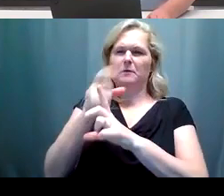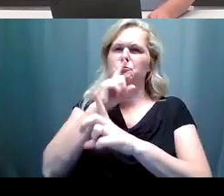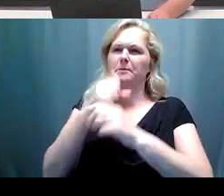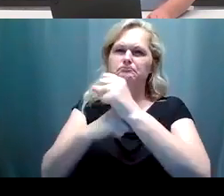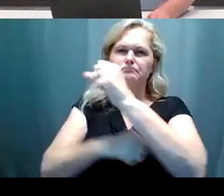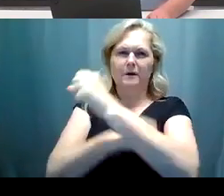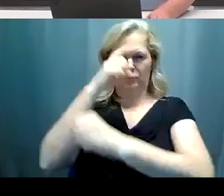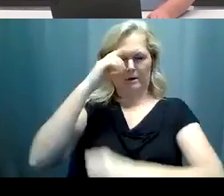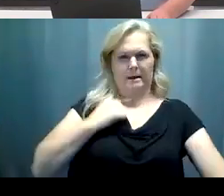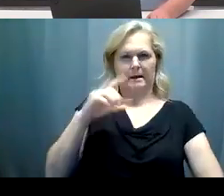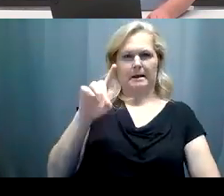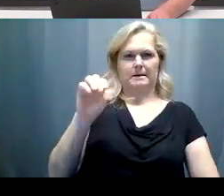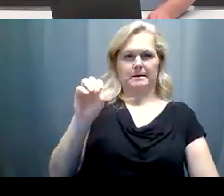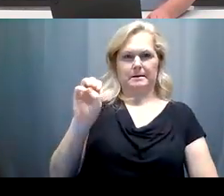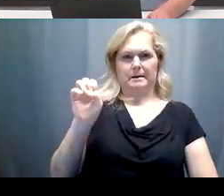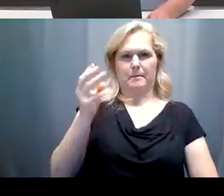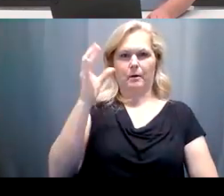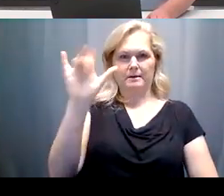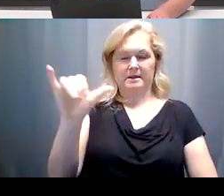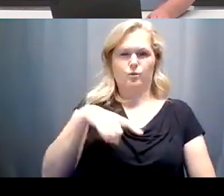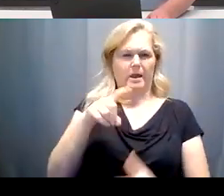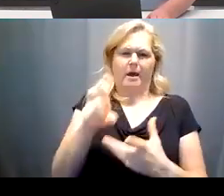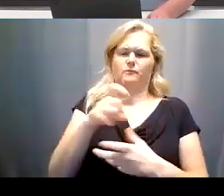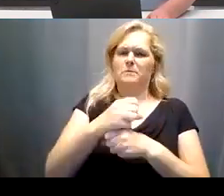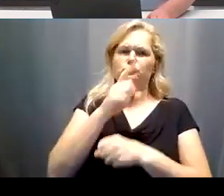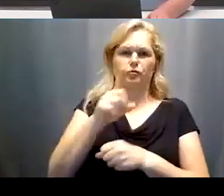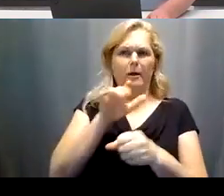We need to ensure that we have enough people to make it happen